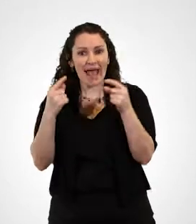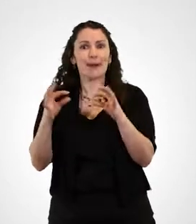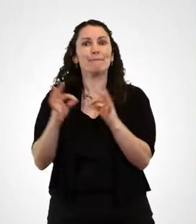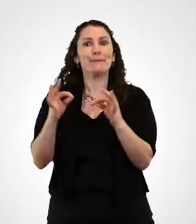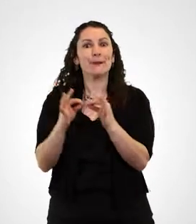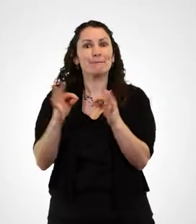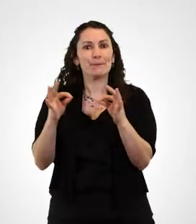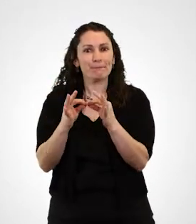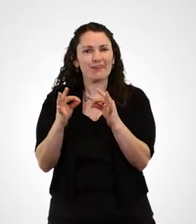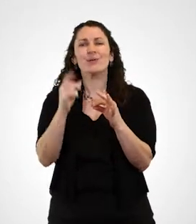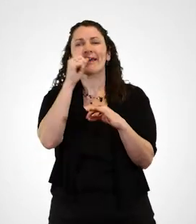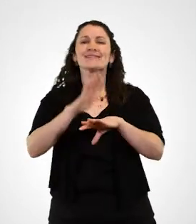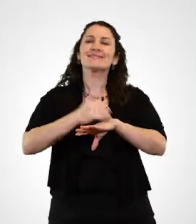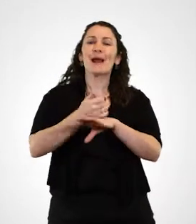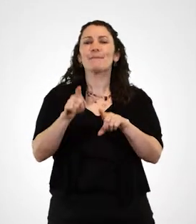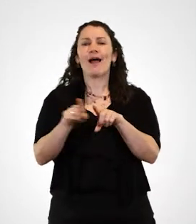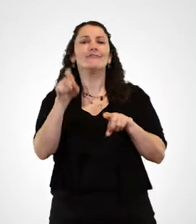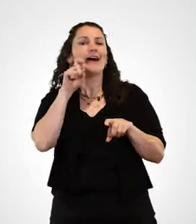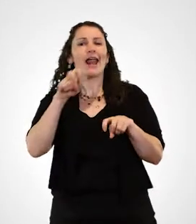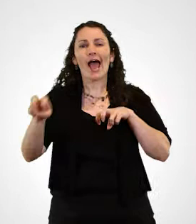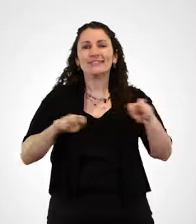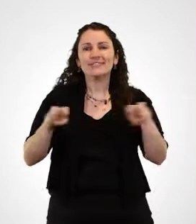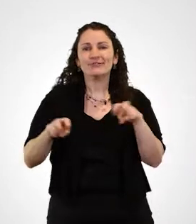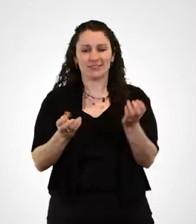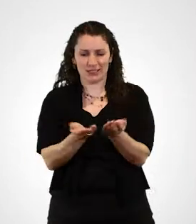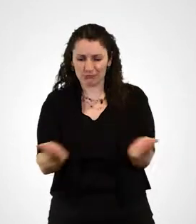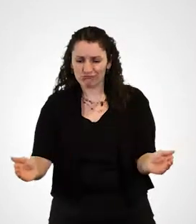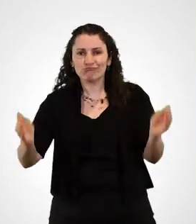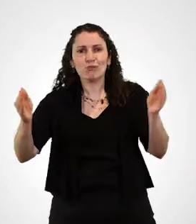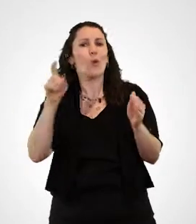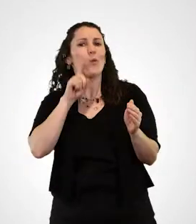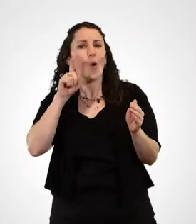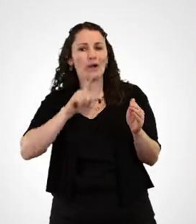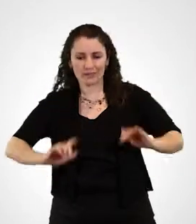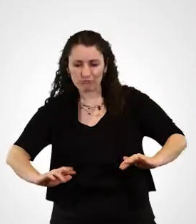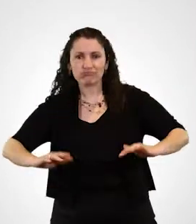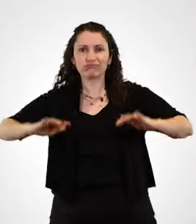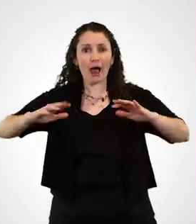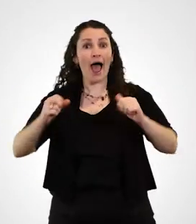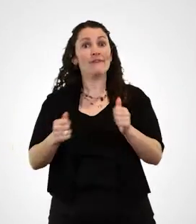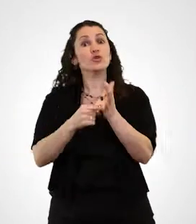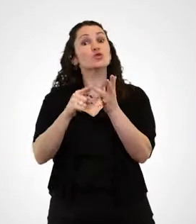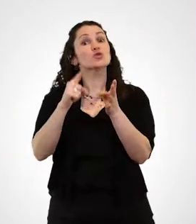the kids play with a tub and they fill it up with water and they put a toy boat and they push the toy boat around in the water